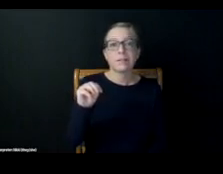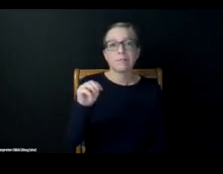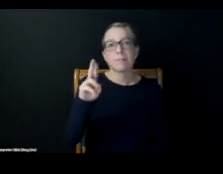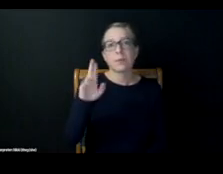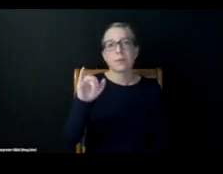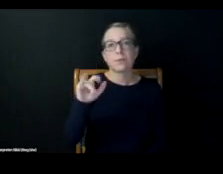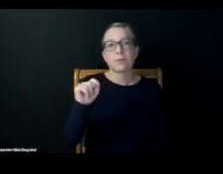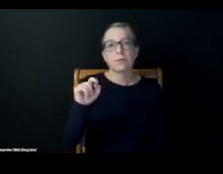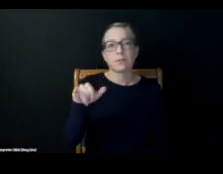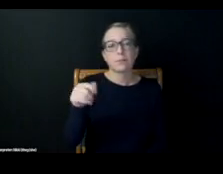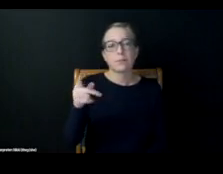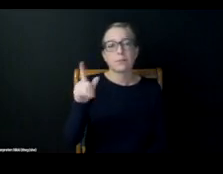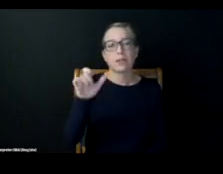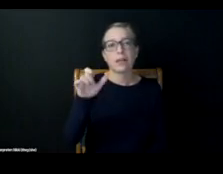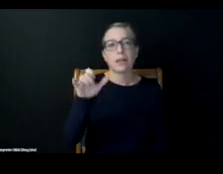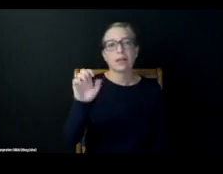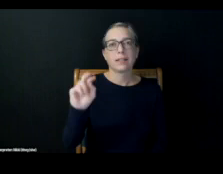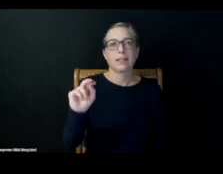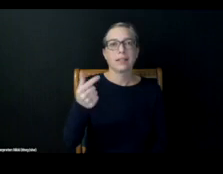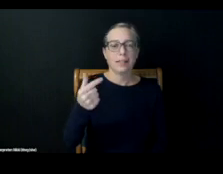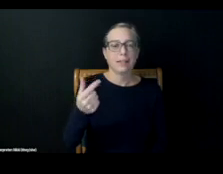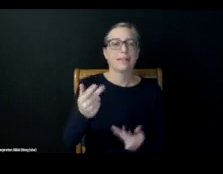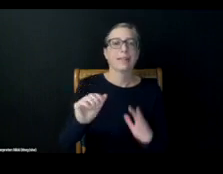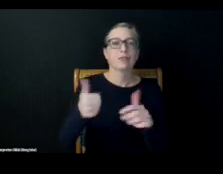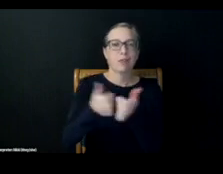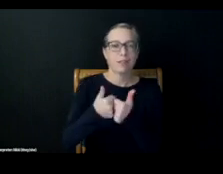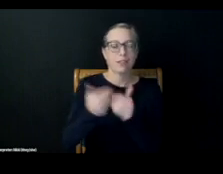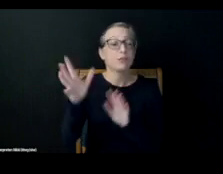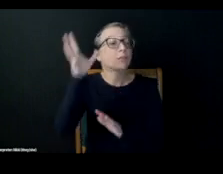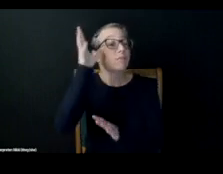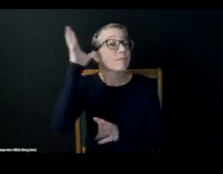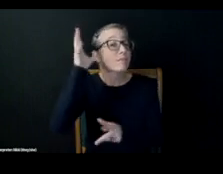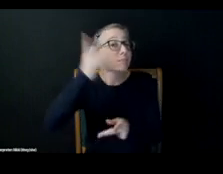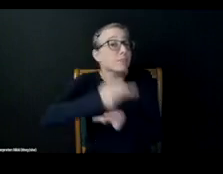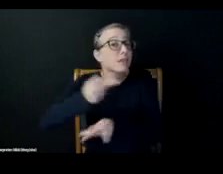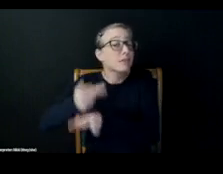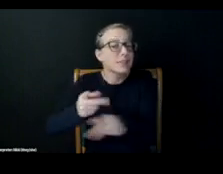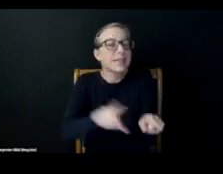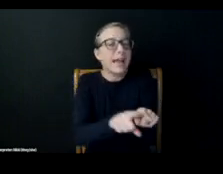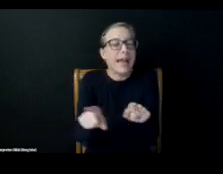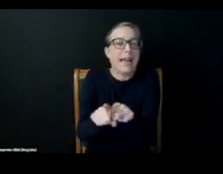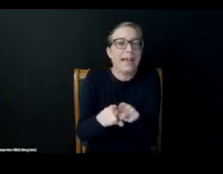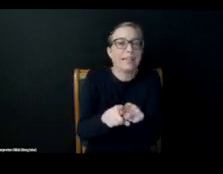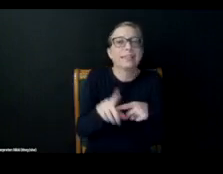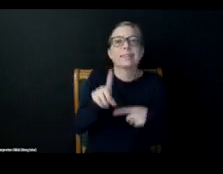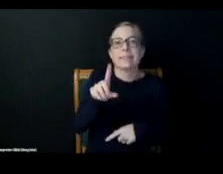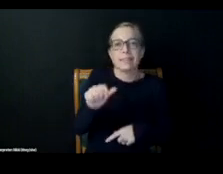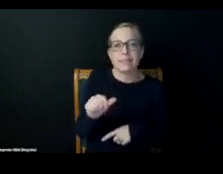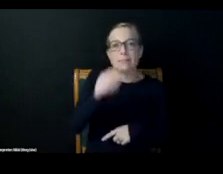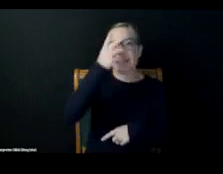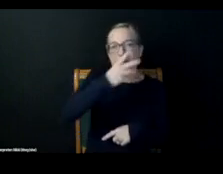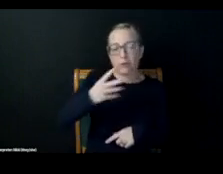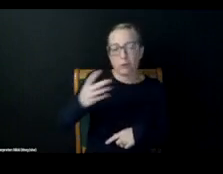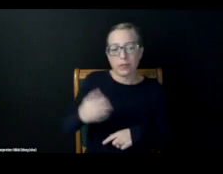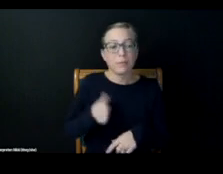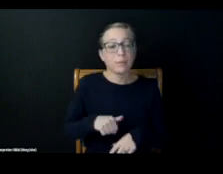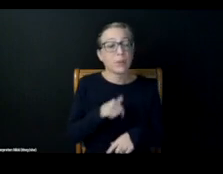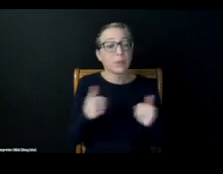We have two awesome panelists joining us today sharing their experience. Jennifer and Angelica, I'll just call